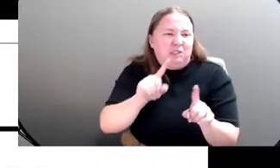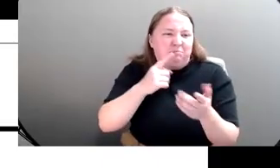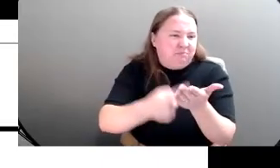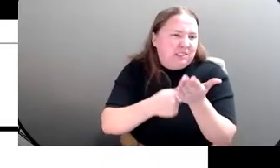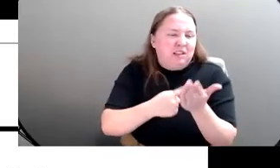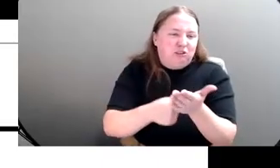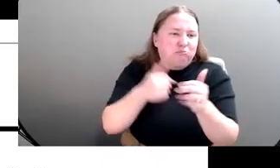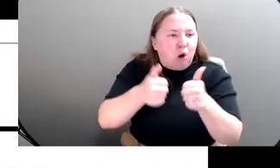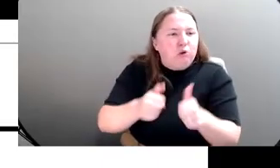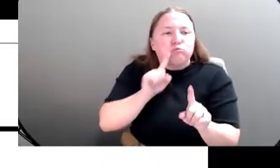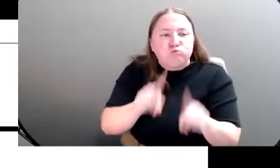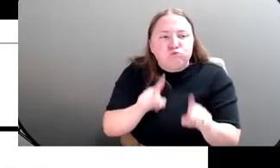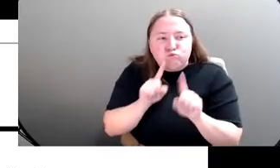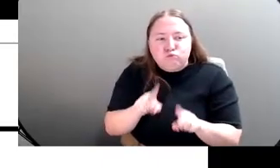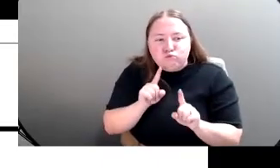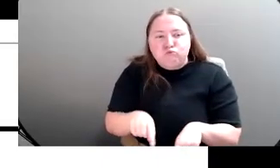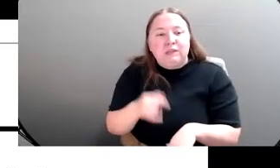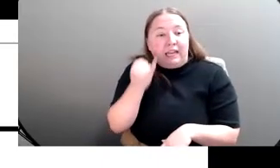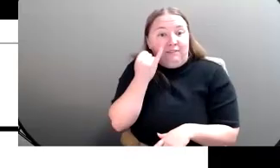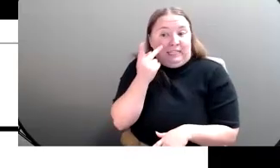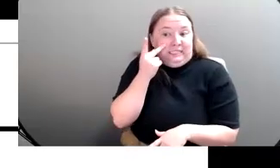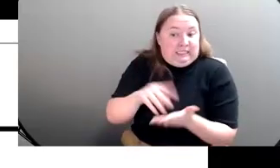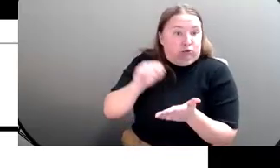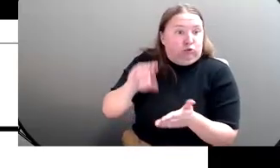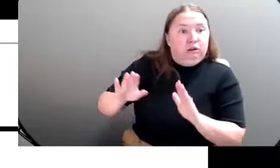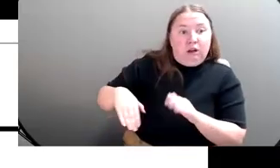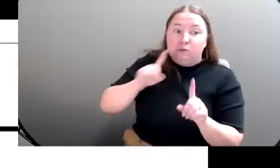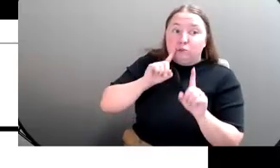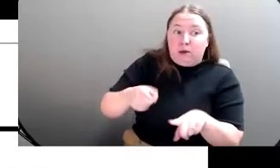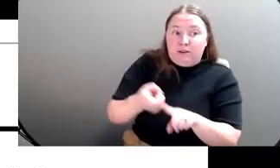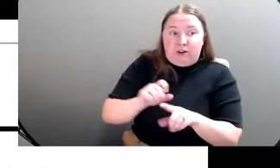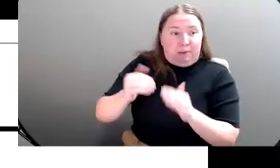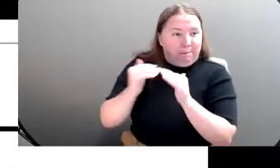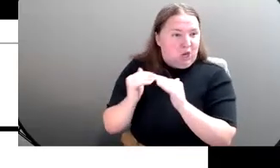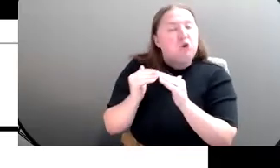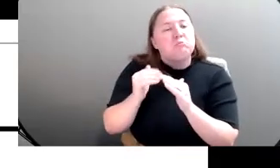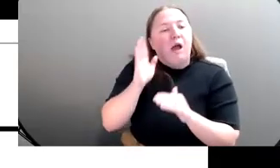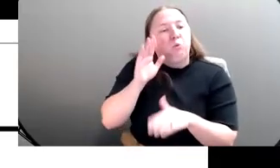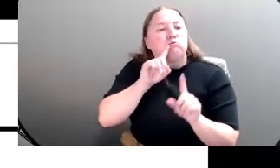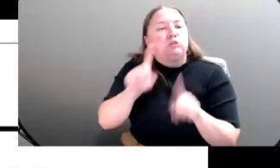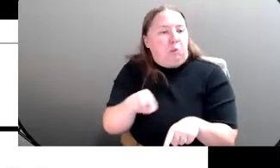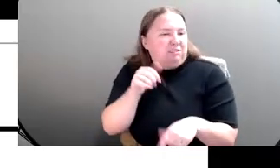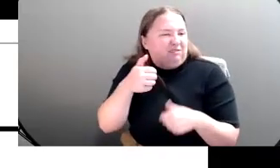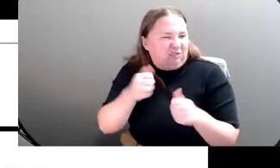What I do is if I see a student that hasn't been responded to by their peers, then I will try to respond to them.